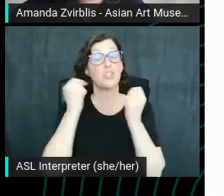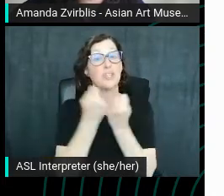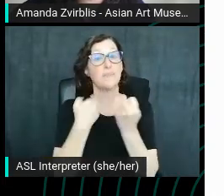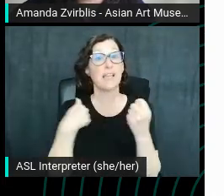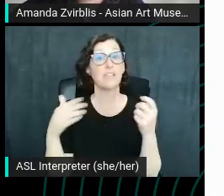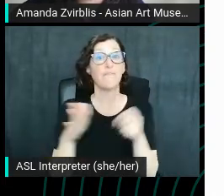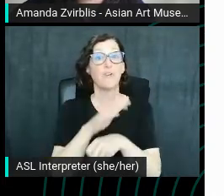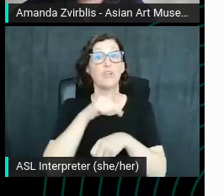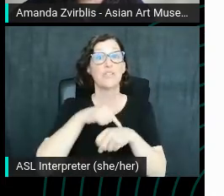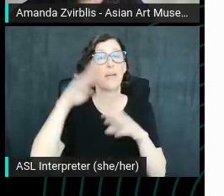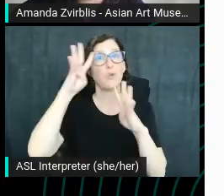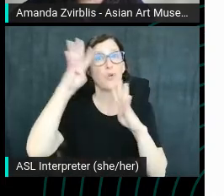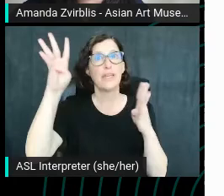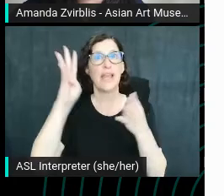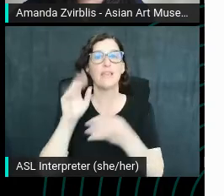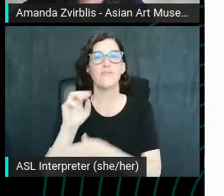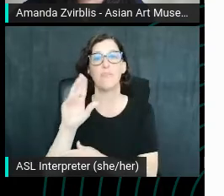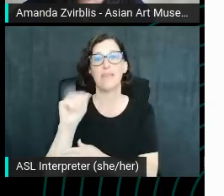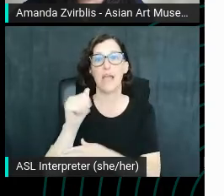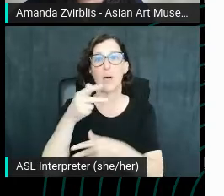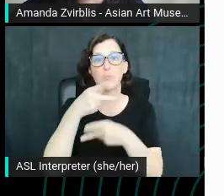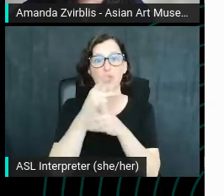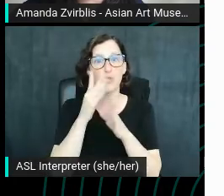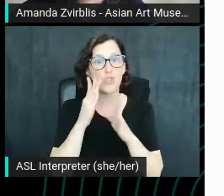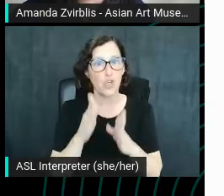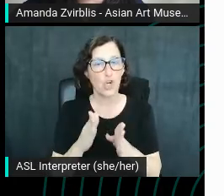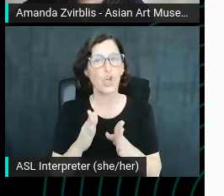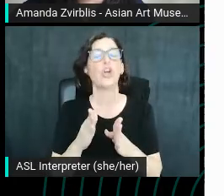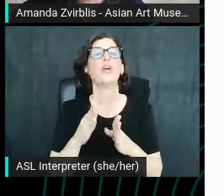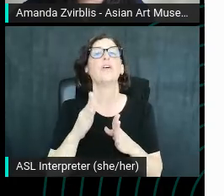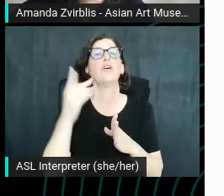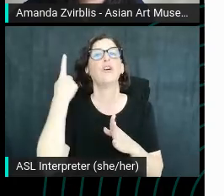who creates multimedia to communicate organizational messaging.